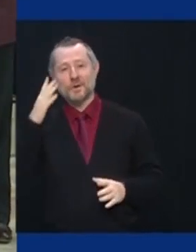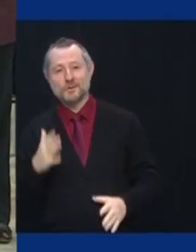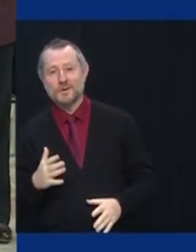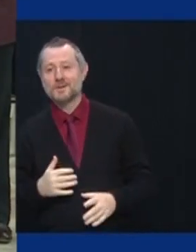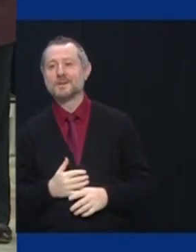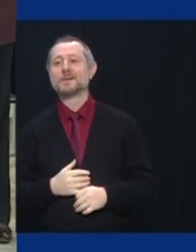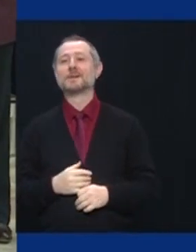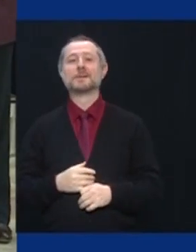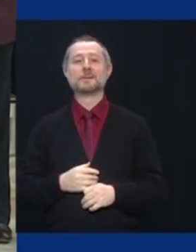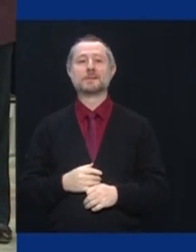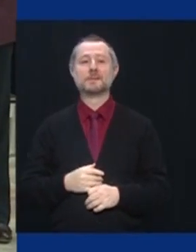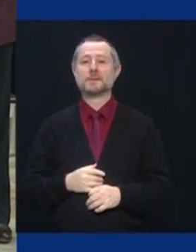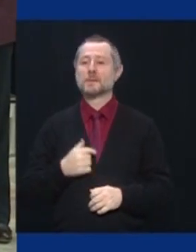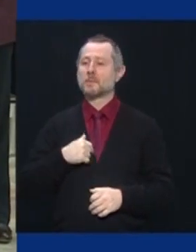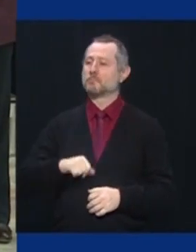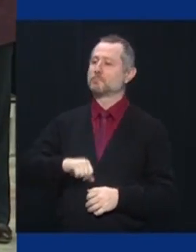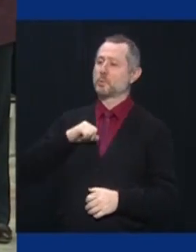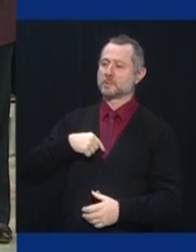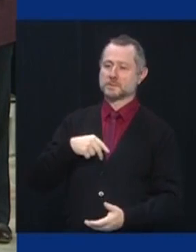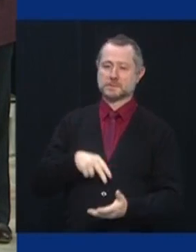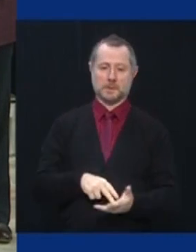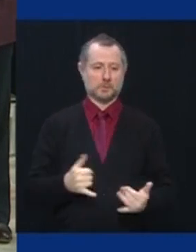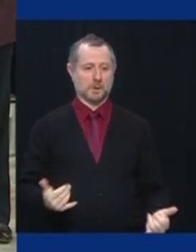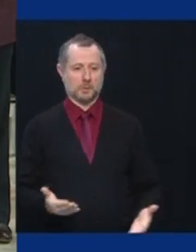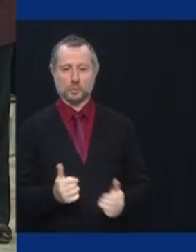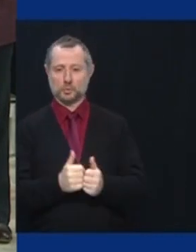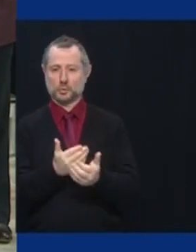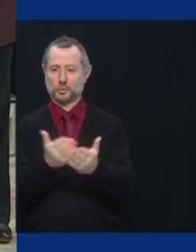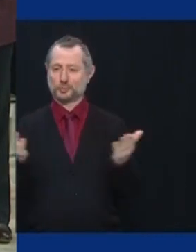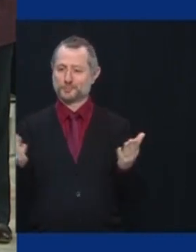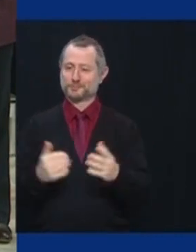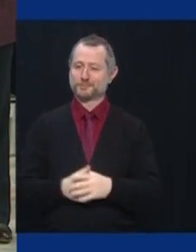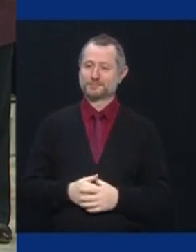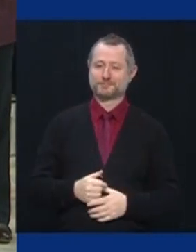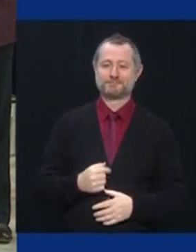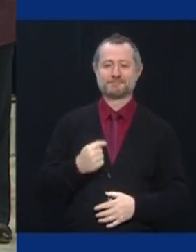THANK YOU.